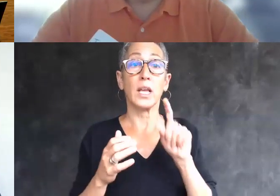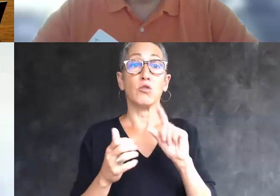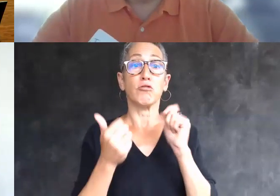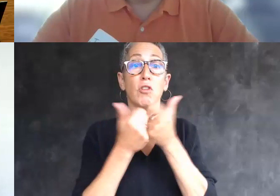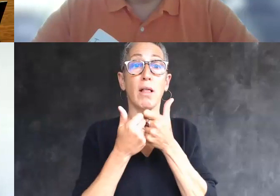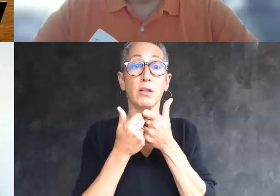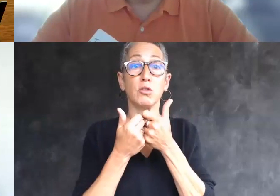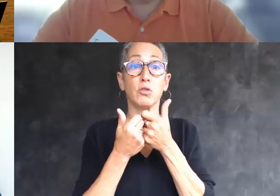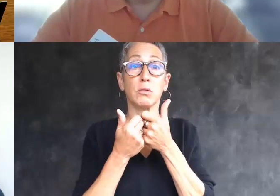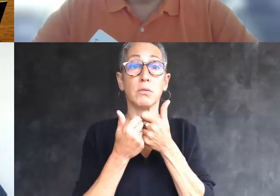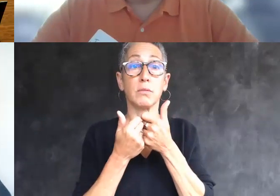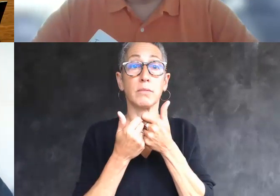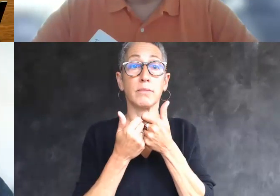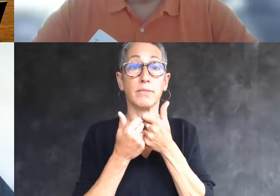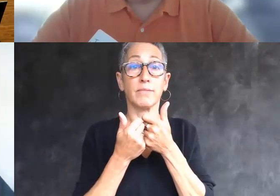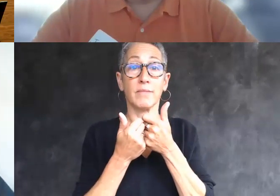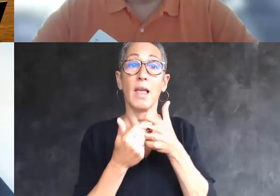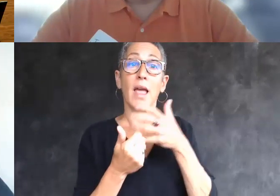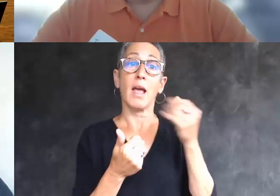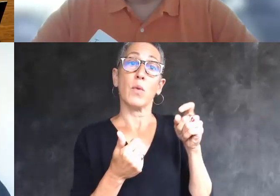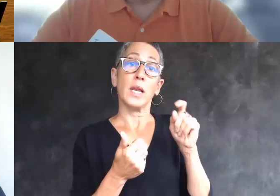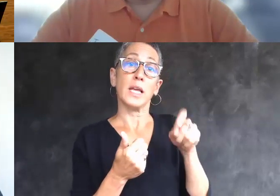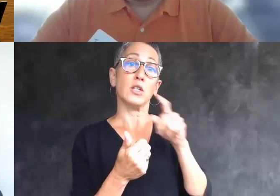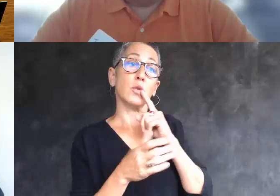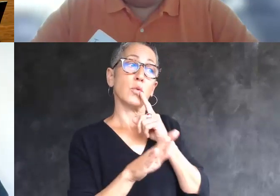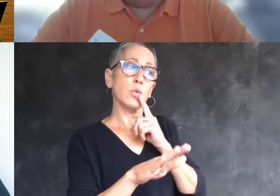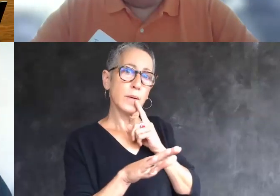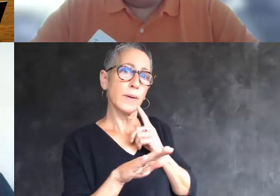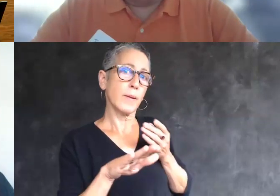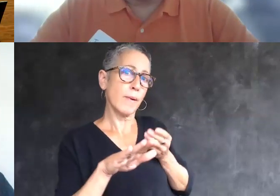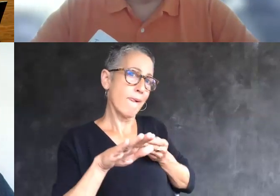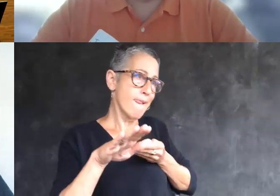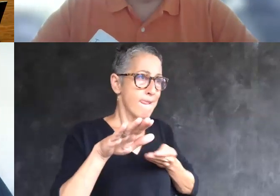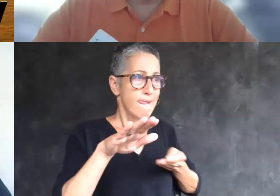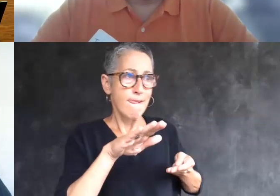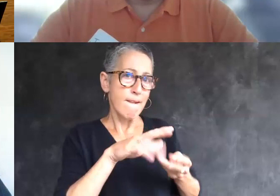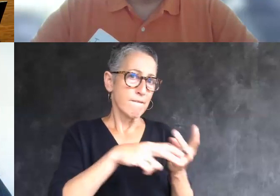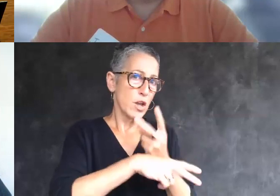the system that has failed us so miserably and so brutally and many of these ways. So that's one thing that comes to mind for me.